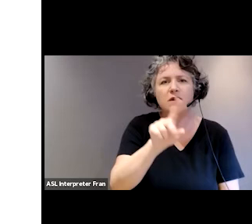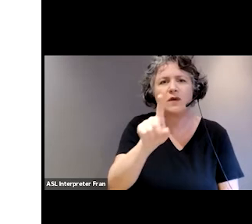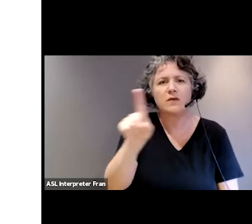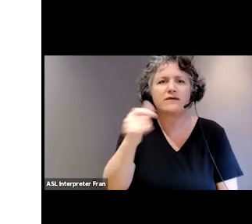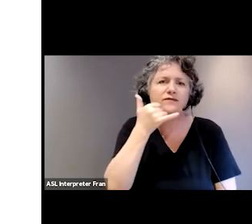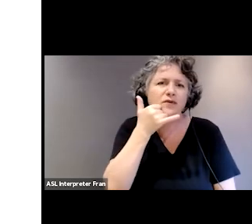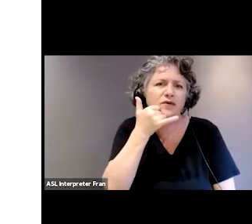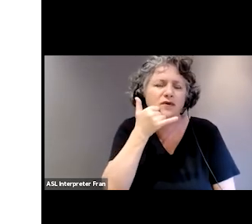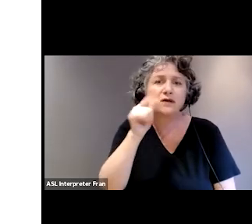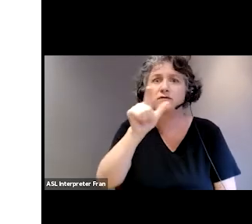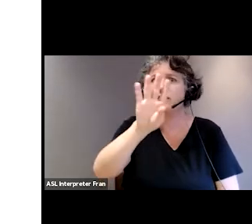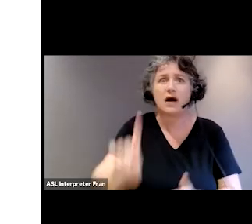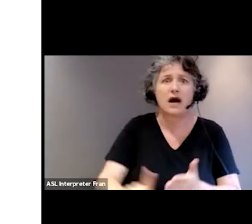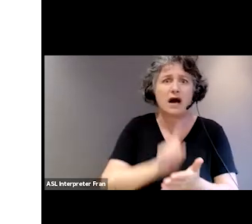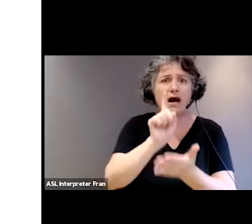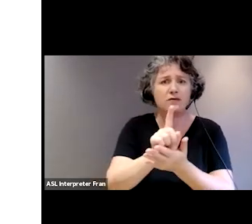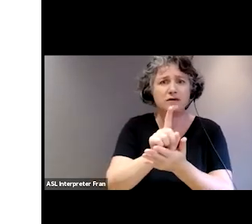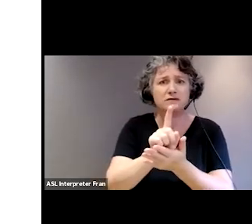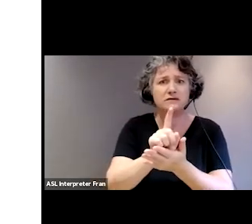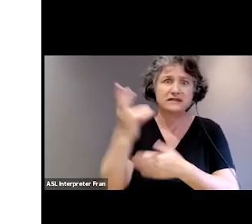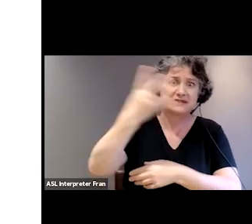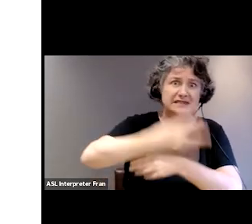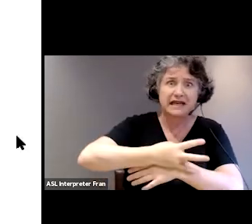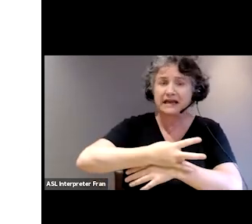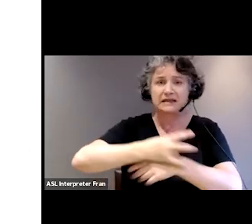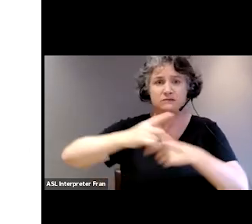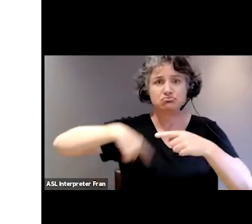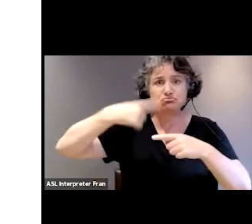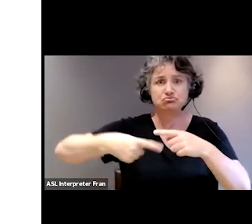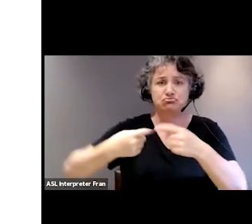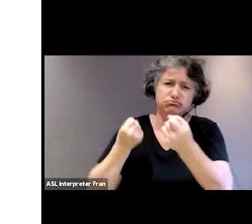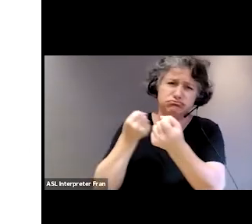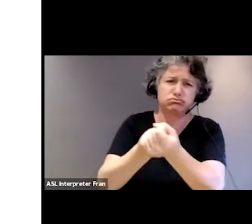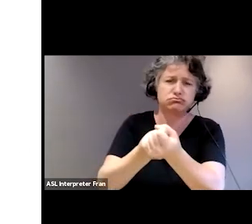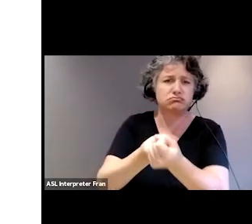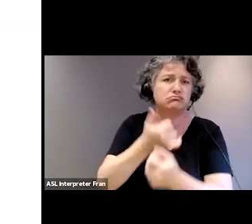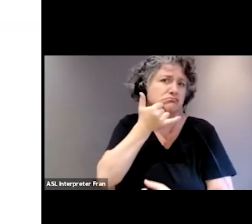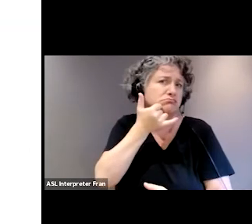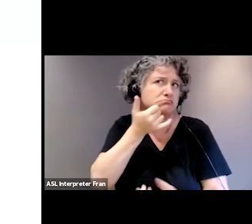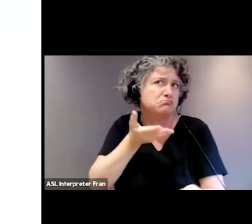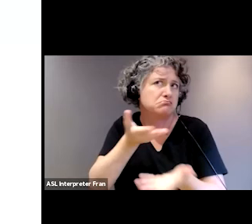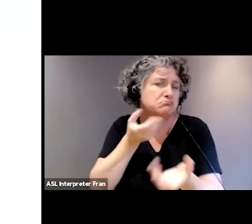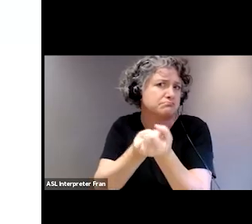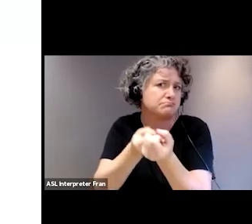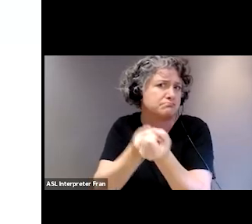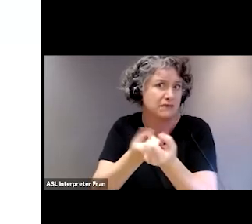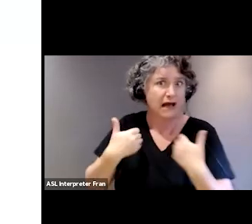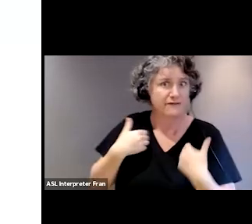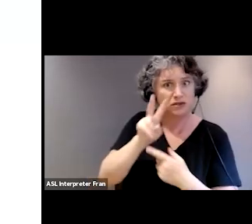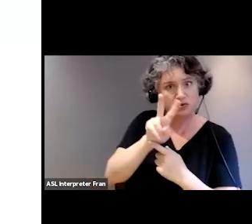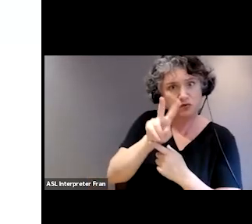» JESS PISAREK: So mental health is health, we know that this last while has been strongly hard for a lot